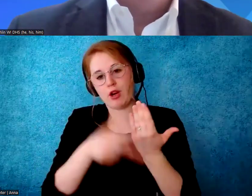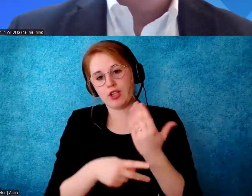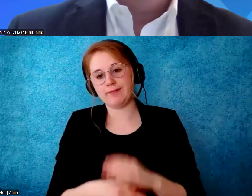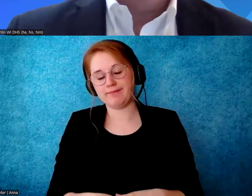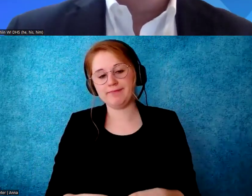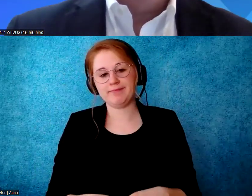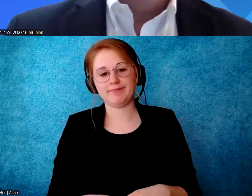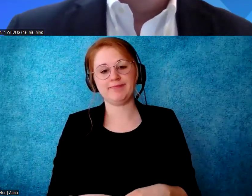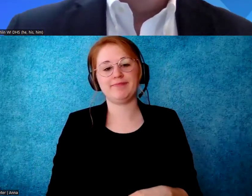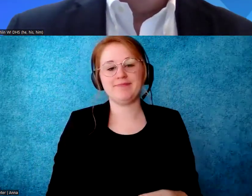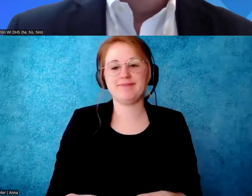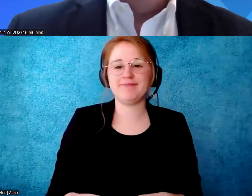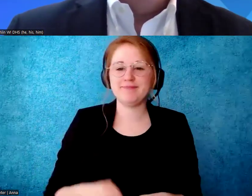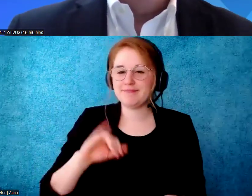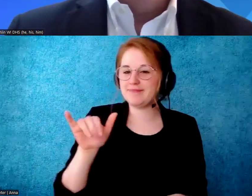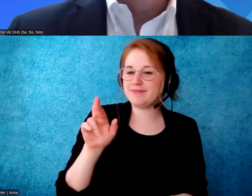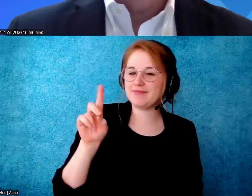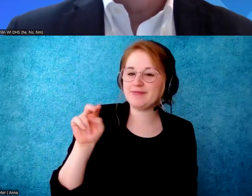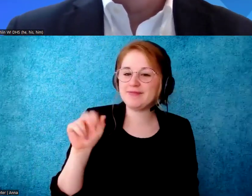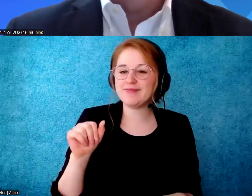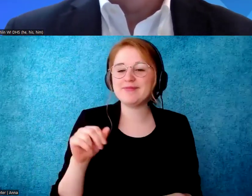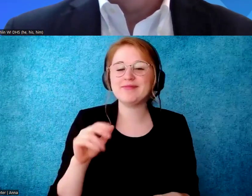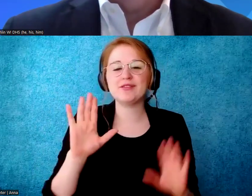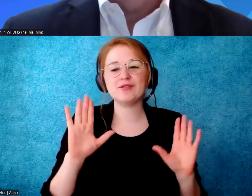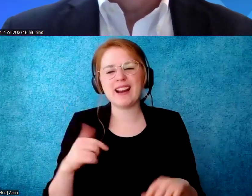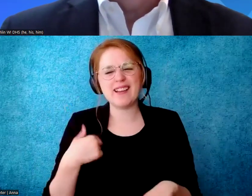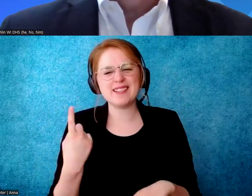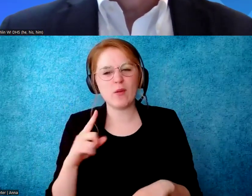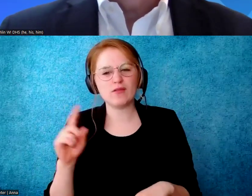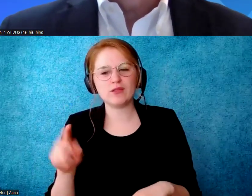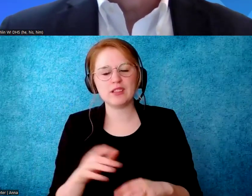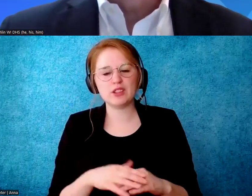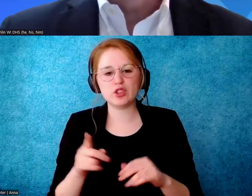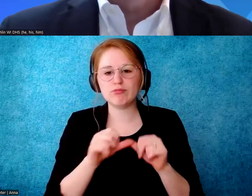Great. One of the related questions we have in the chat is, do you maintain a DCW registry?